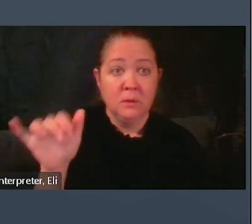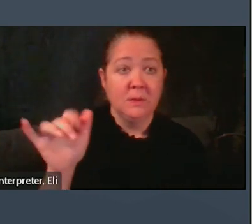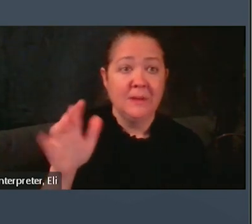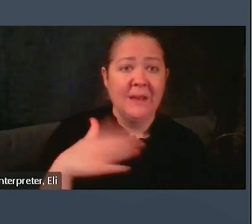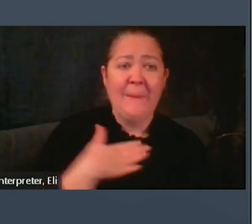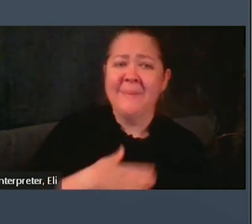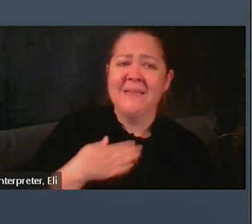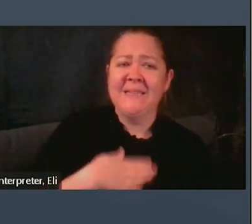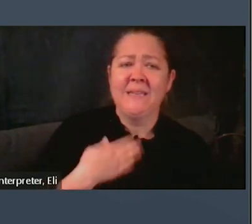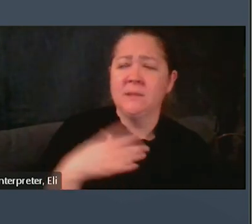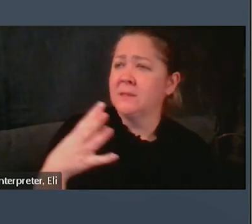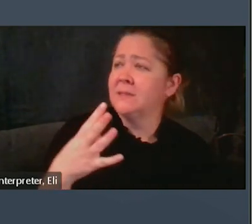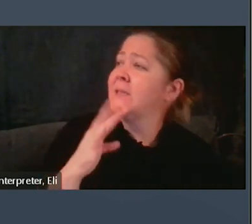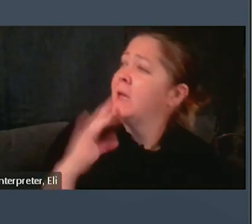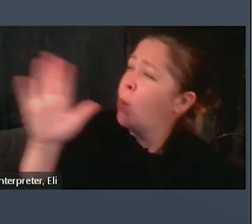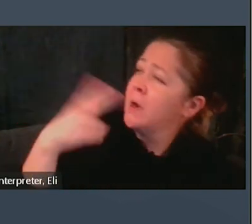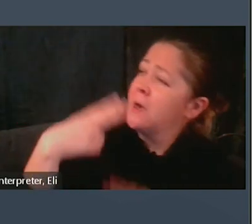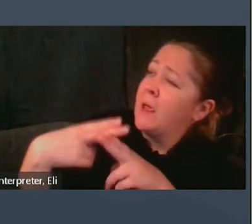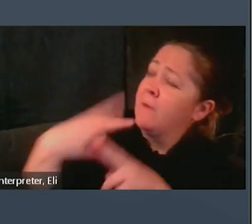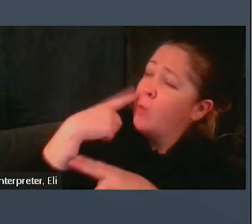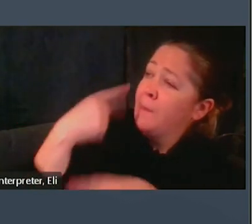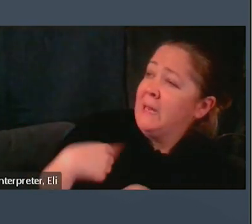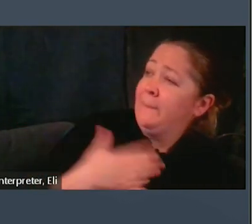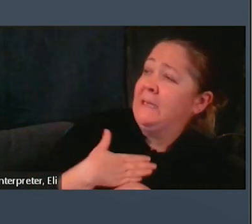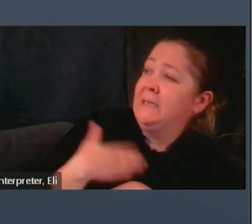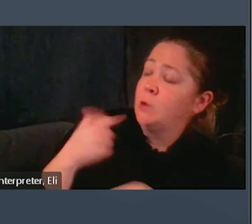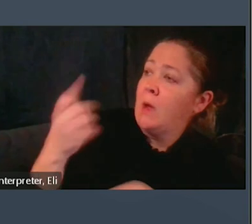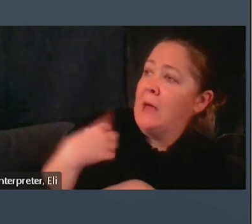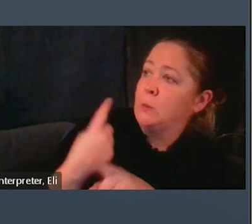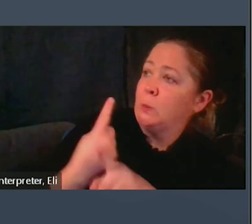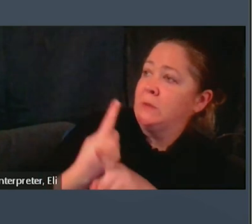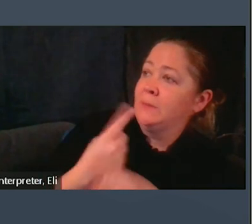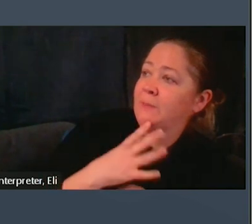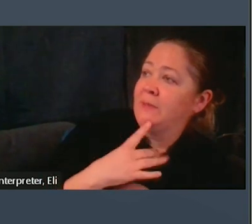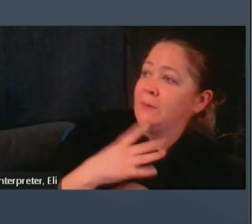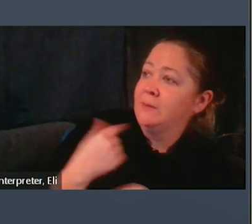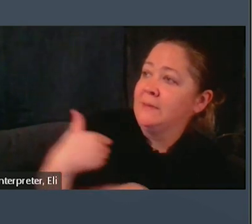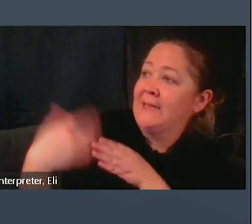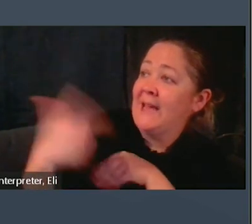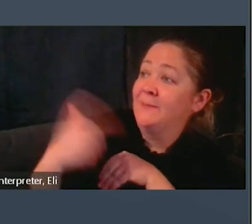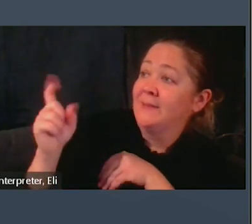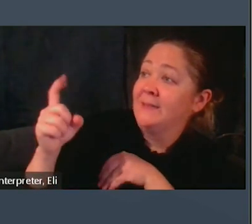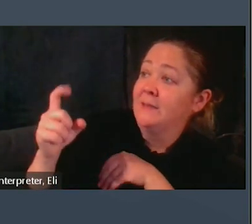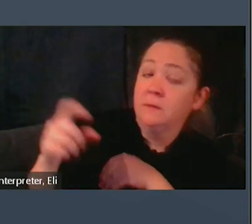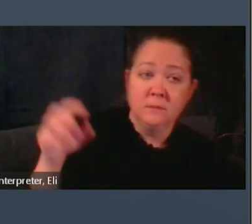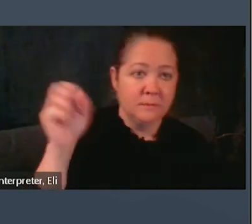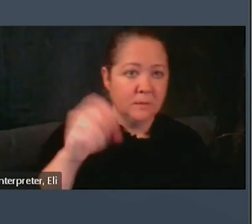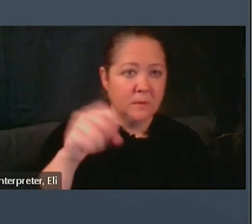Please pronounce your name correctly for me. So I'll get it right. Maybe next time. I'm Ronald Klein. Oh, wait a minute.